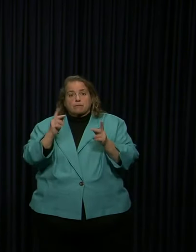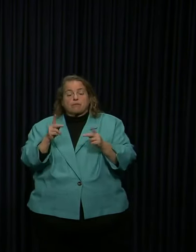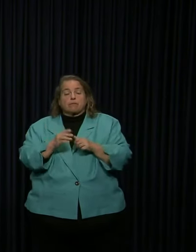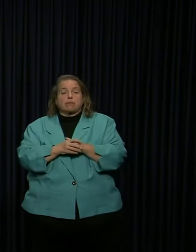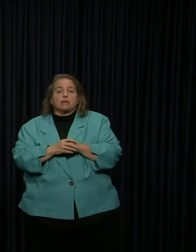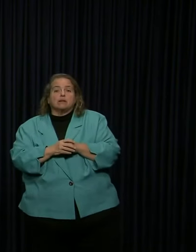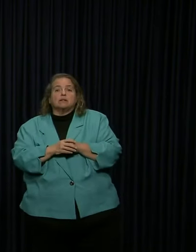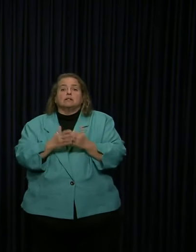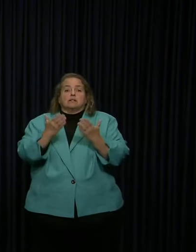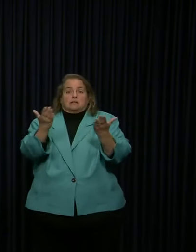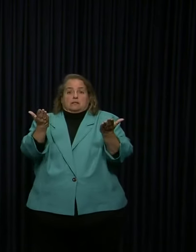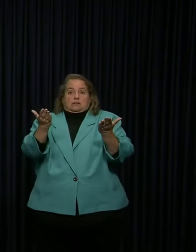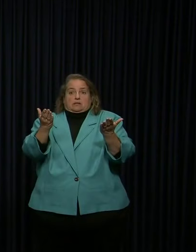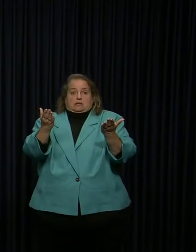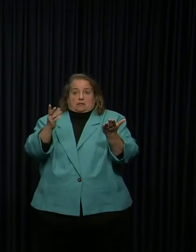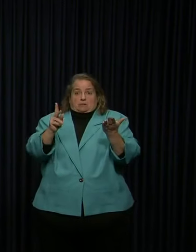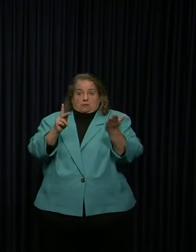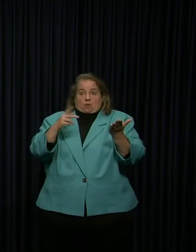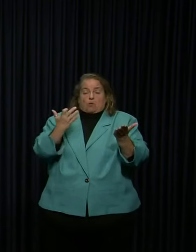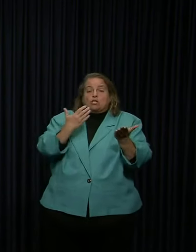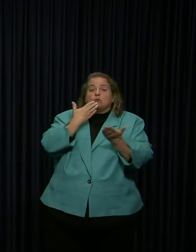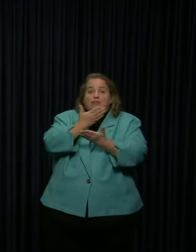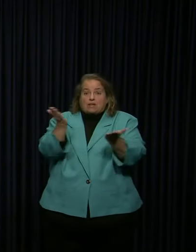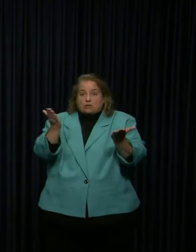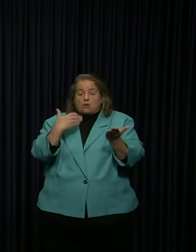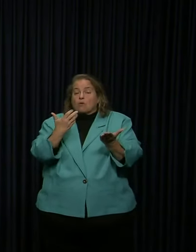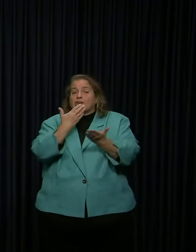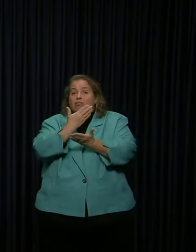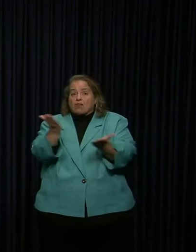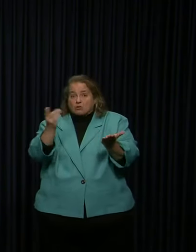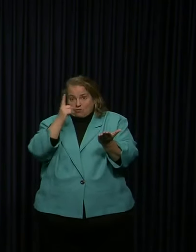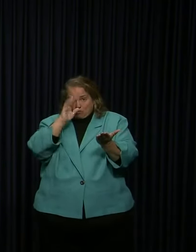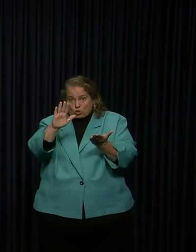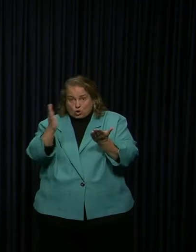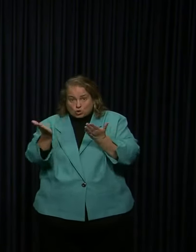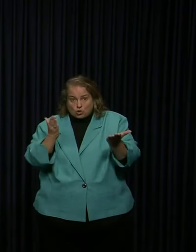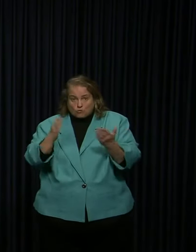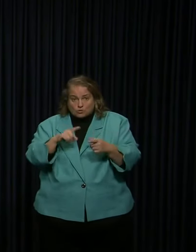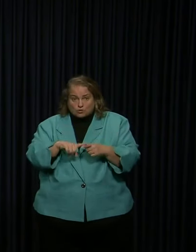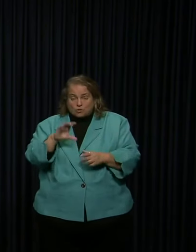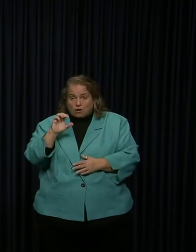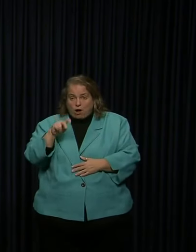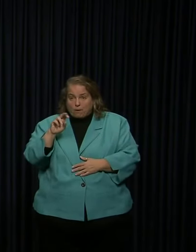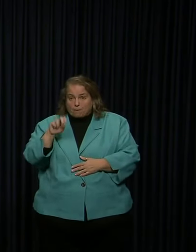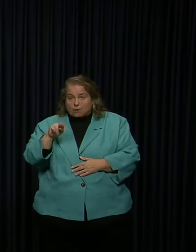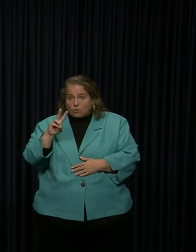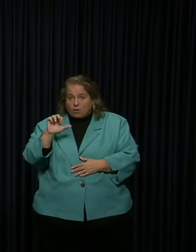WE DON'T HAVE A VIDEO TODAY, BUT I'M LOOKING FOR TO PROVIDING AN